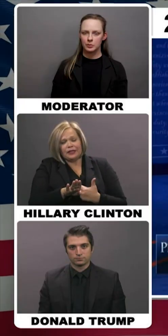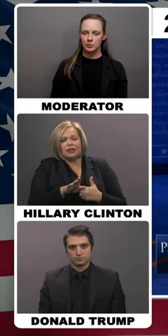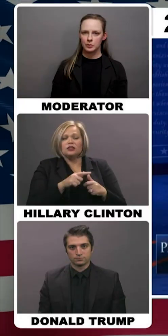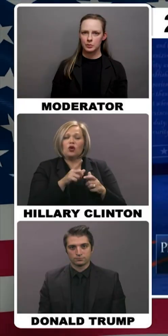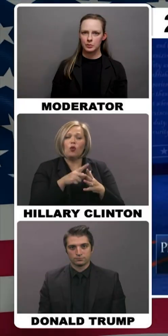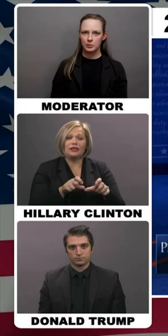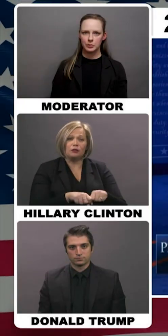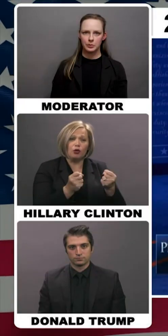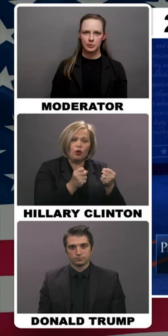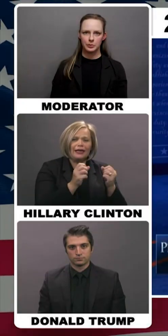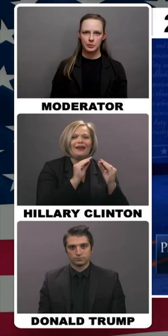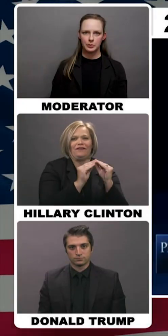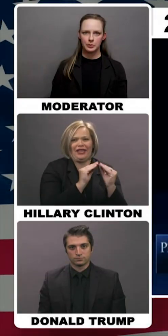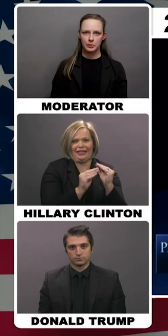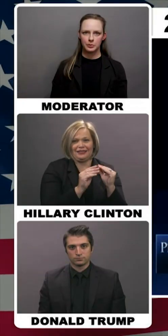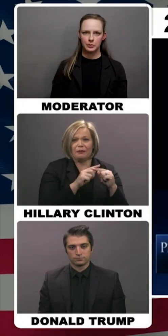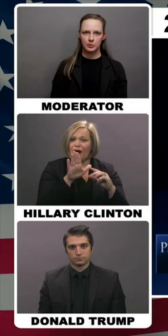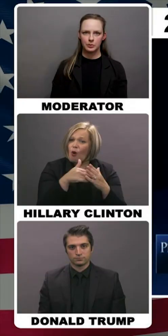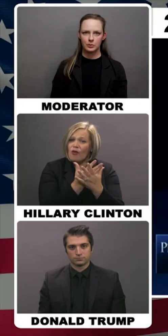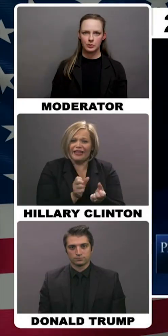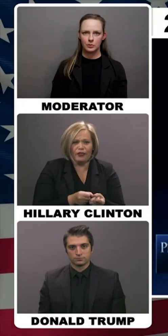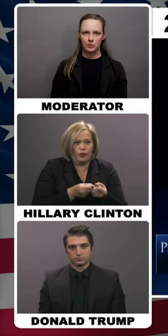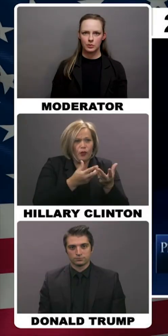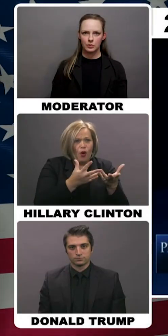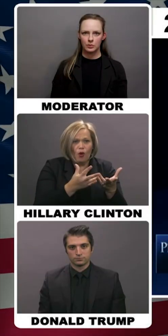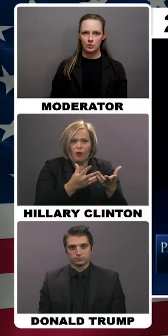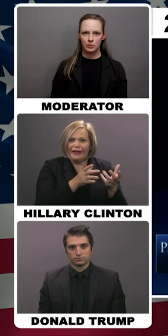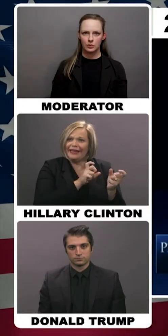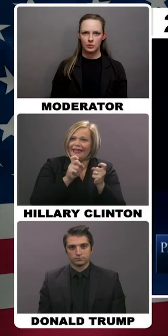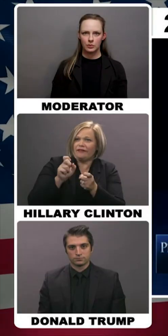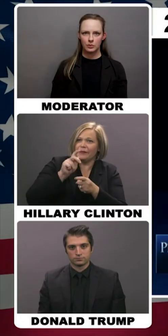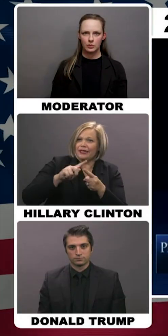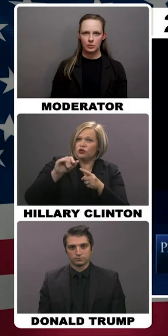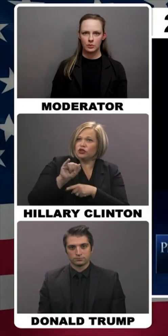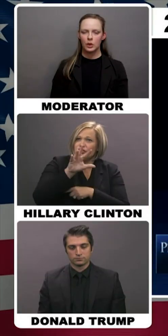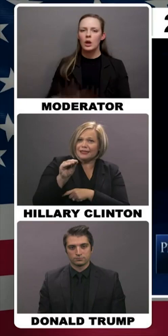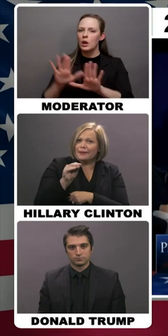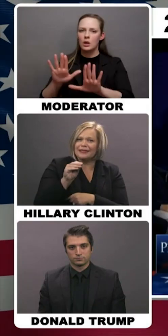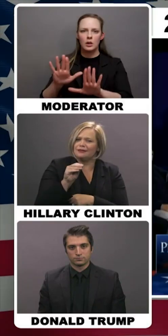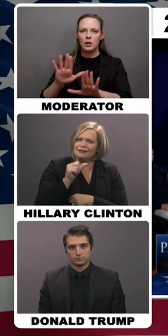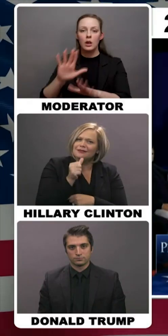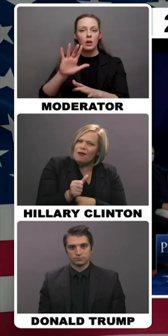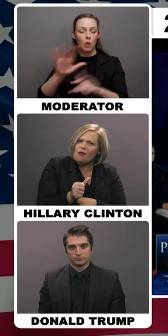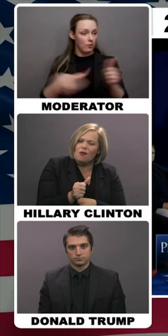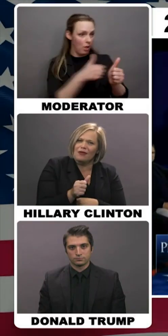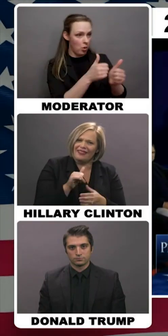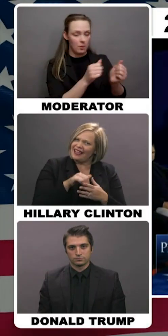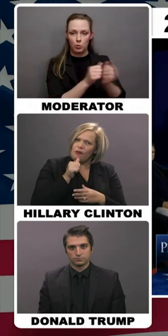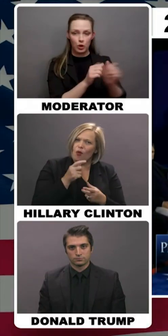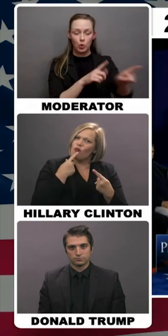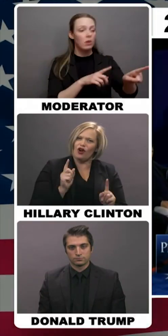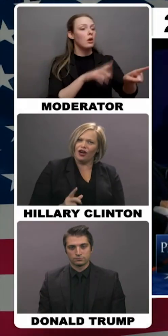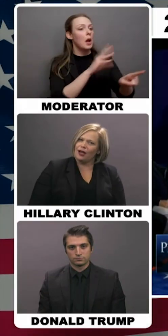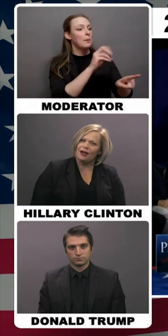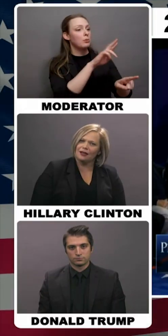But let's not throw it away and give it all back to the insurance companies in the let Follow up with you, Mr. That's not gonna work. Mr. Trump, Lemme follow on this. I